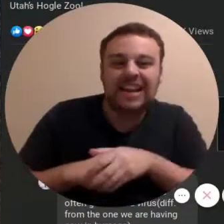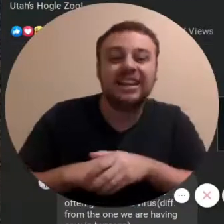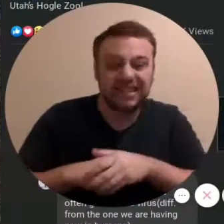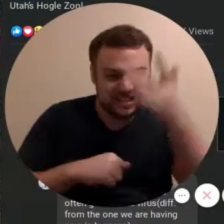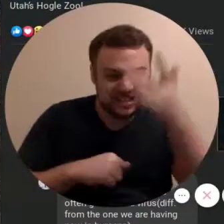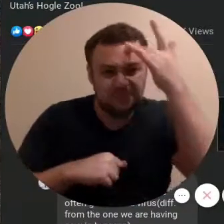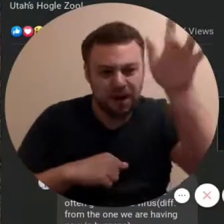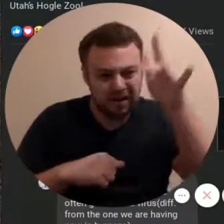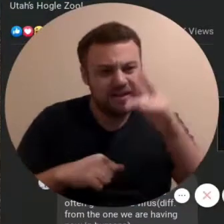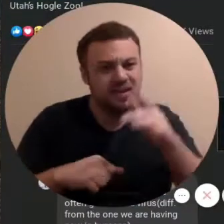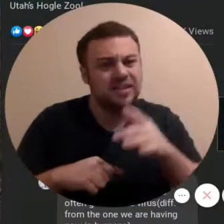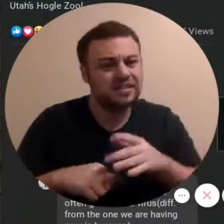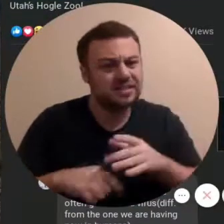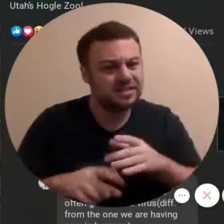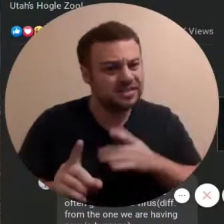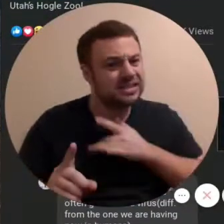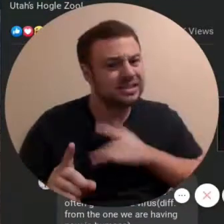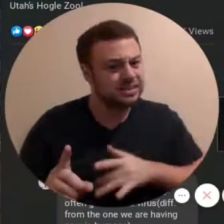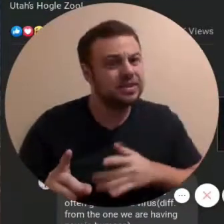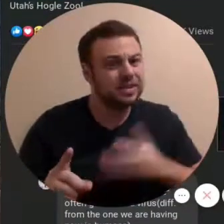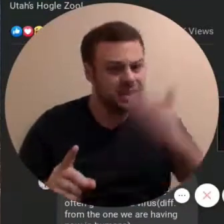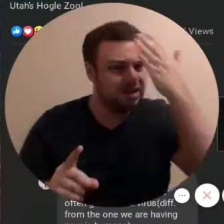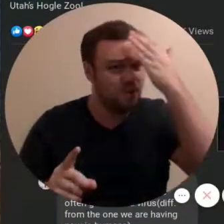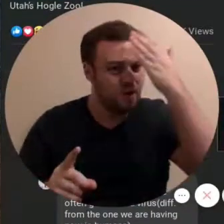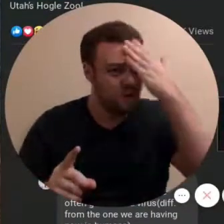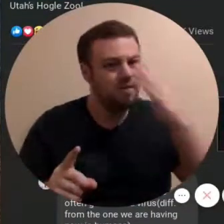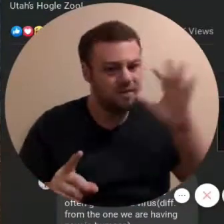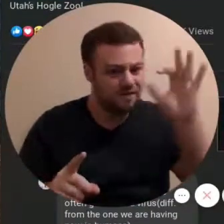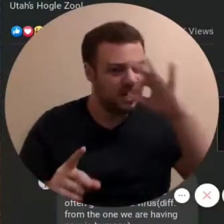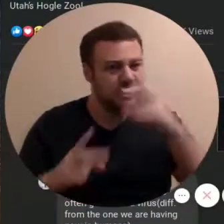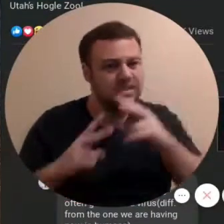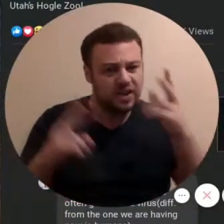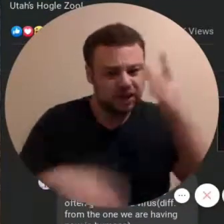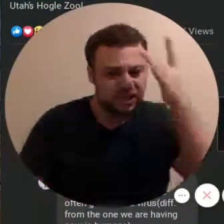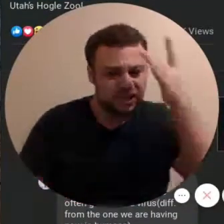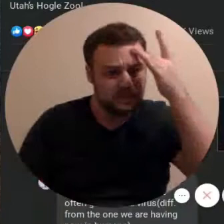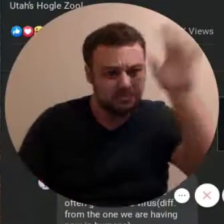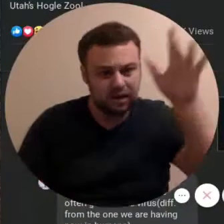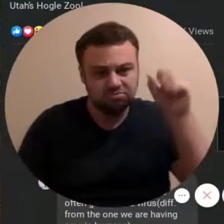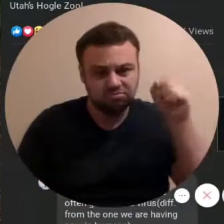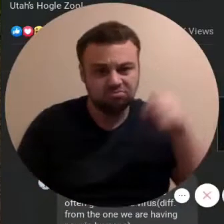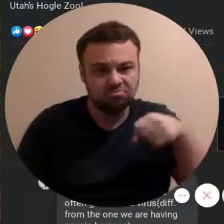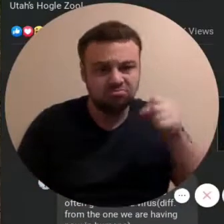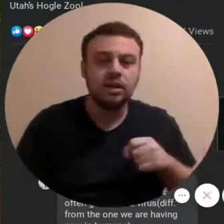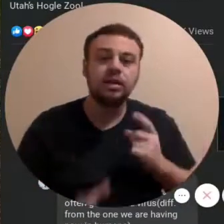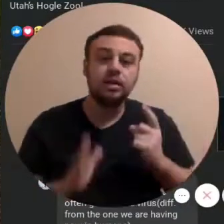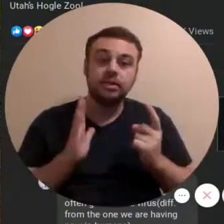their intelligence. And what they do sometimes is they'll take their toys up that hill,